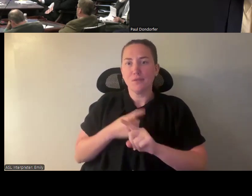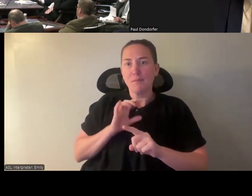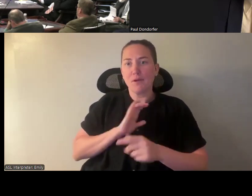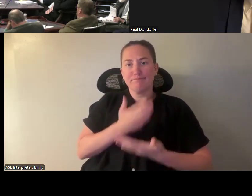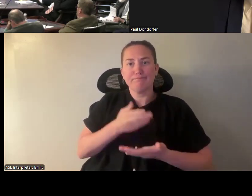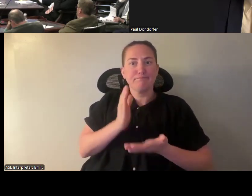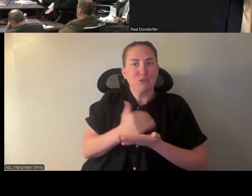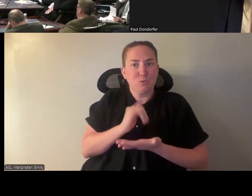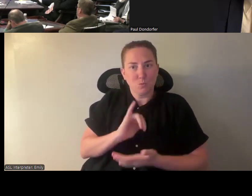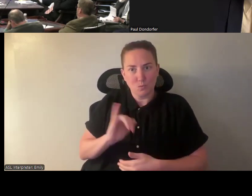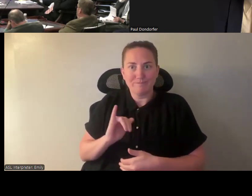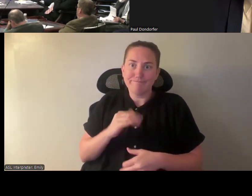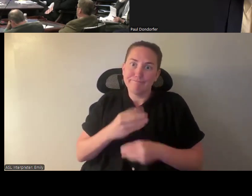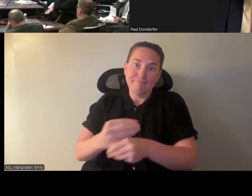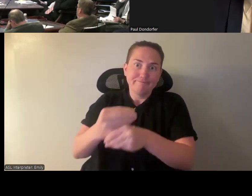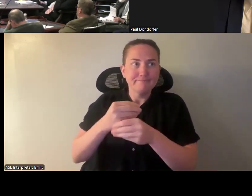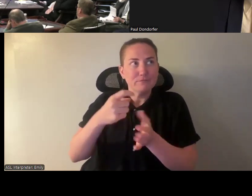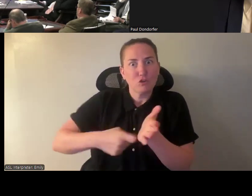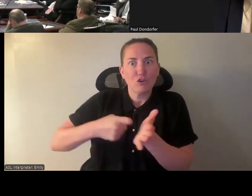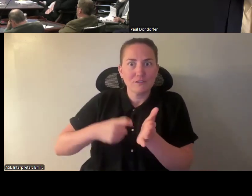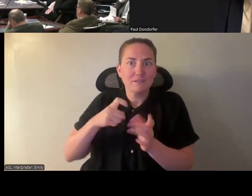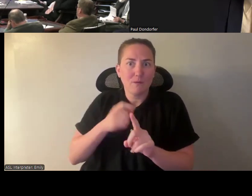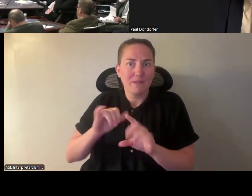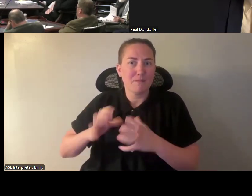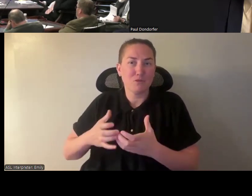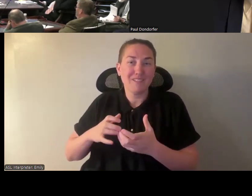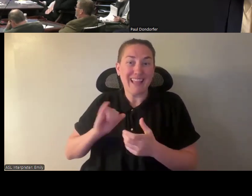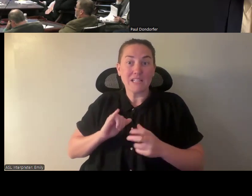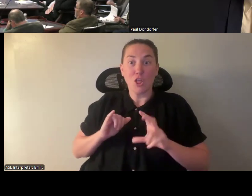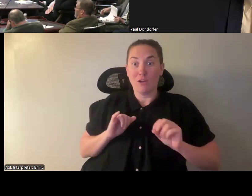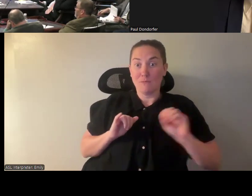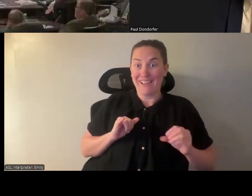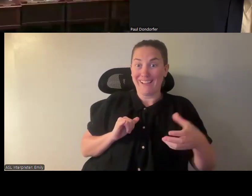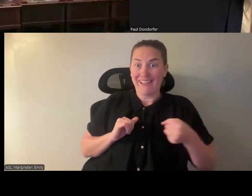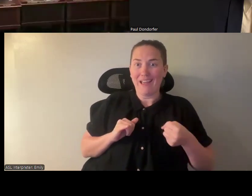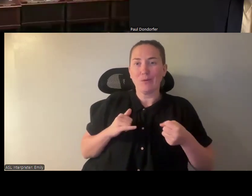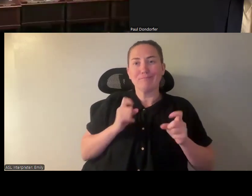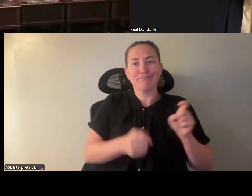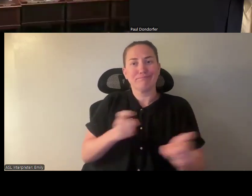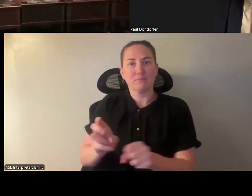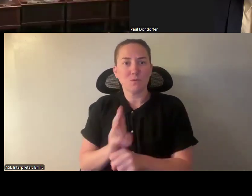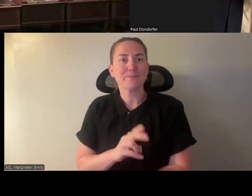So those costs from that commission is what 30% is used for Thank you for confirming that